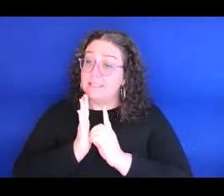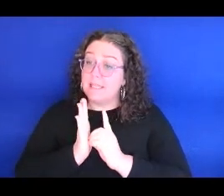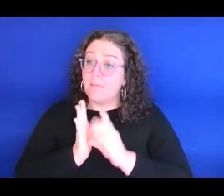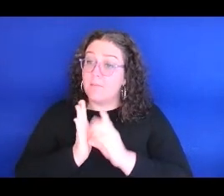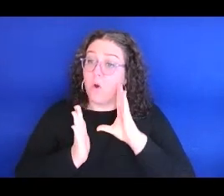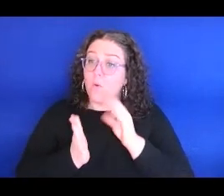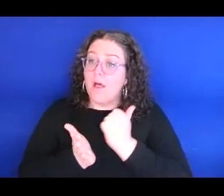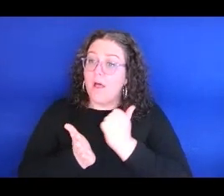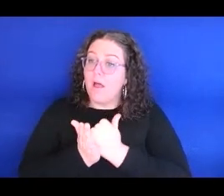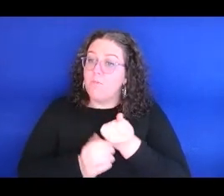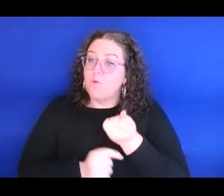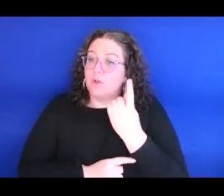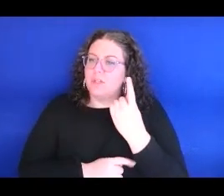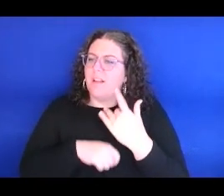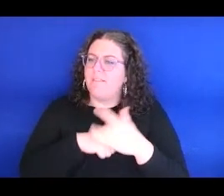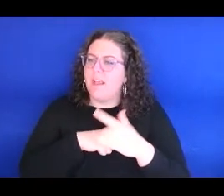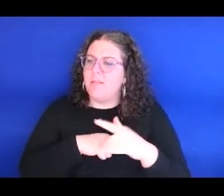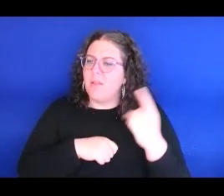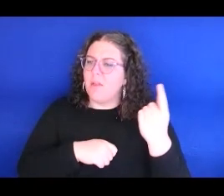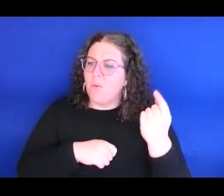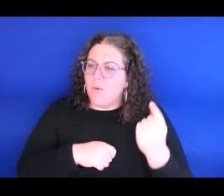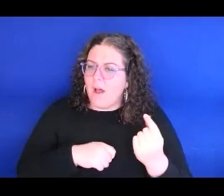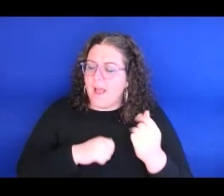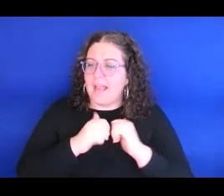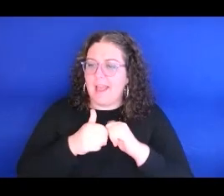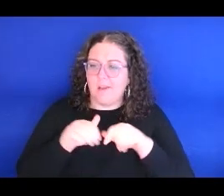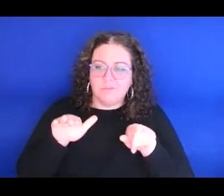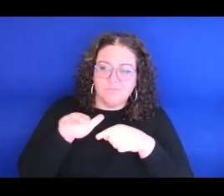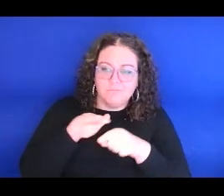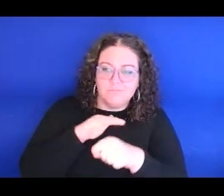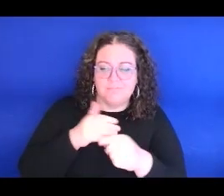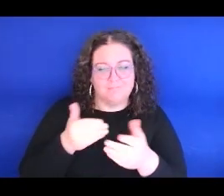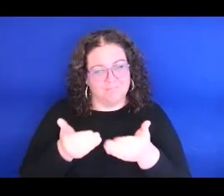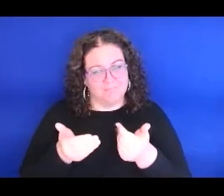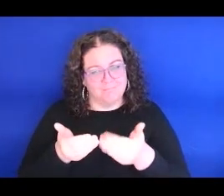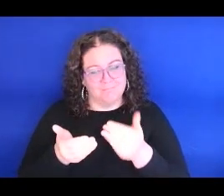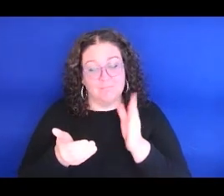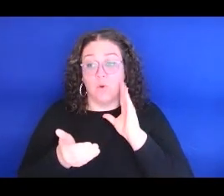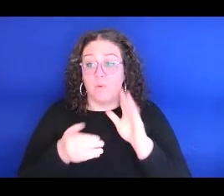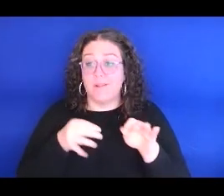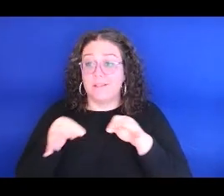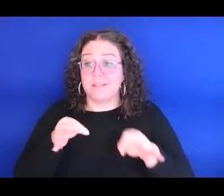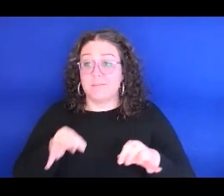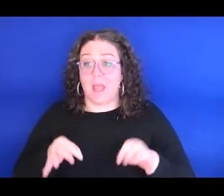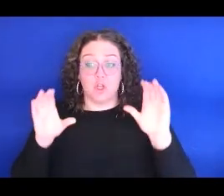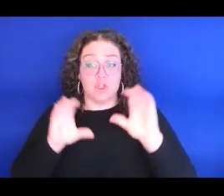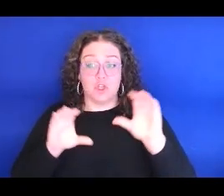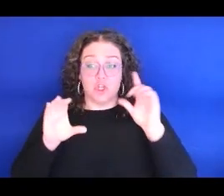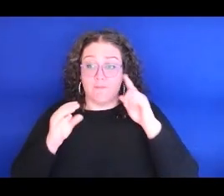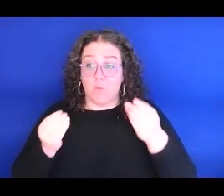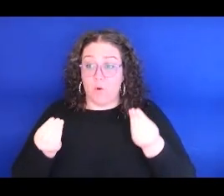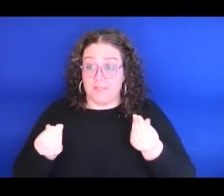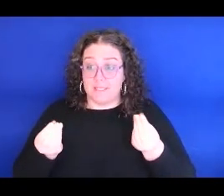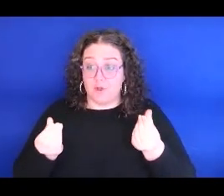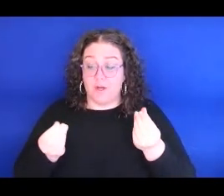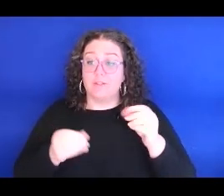We’ll walk through how to— Search for materials in the NCRTM Library.